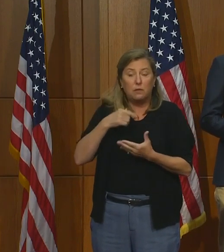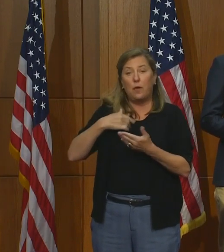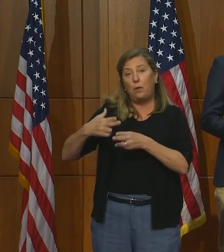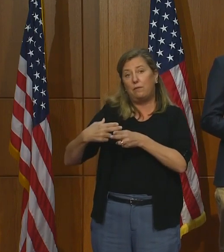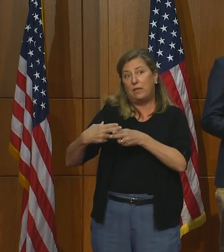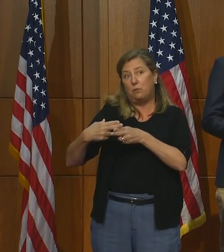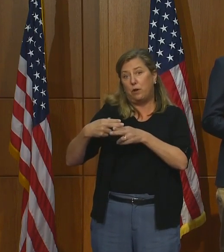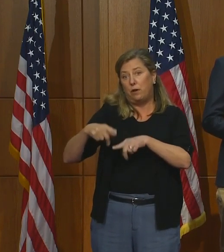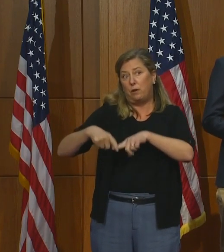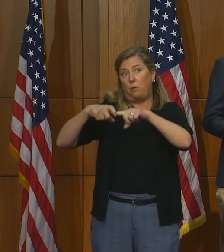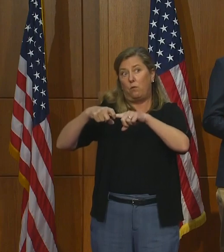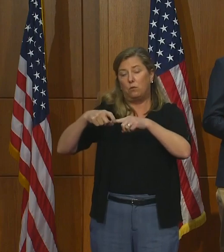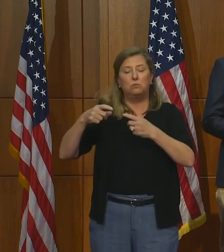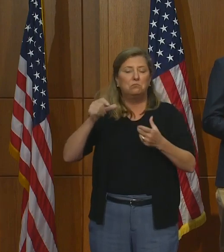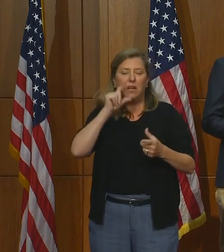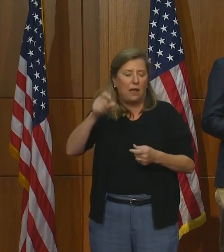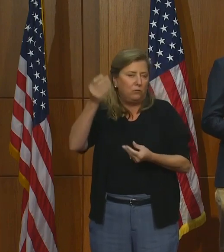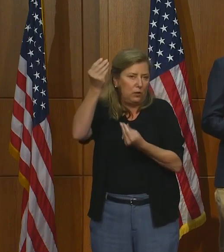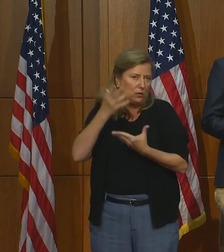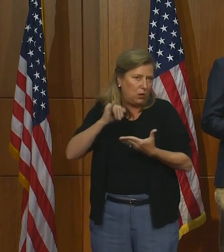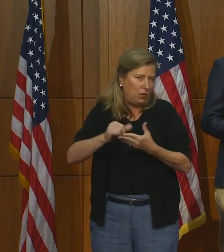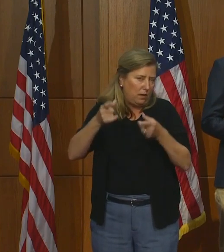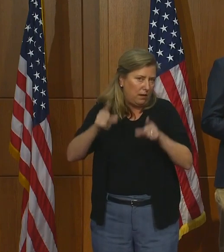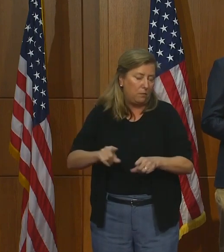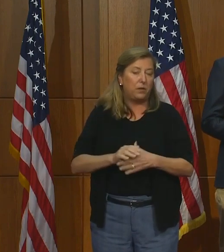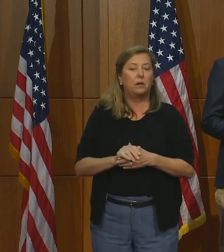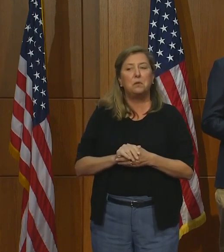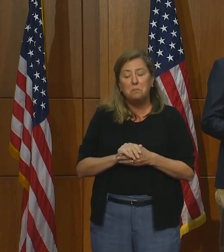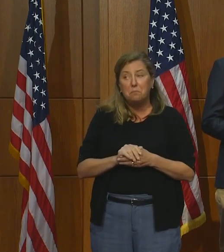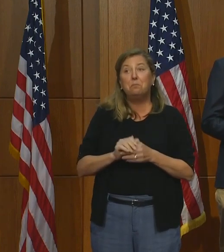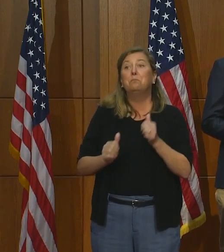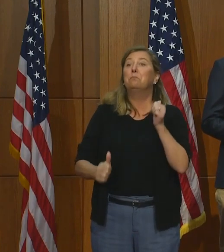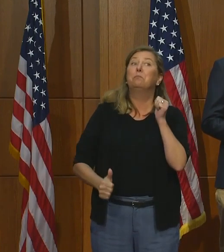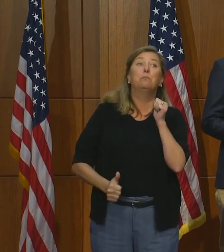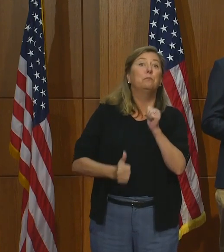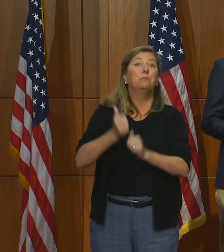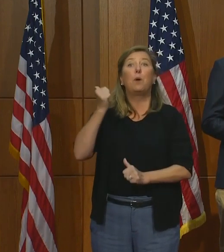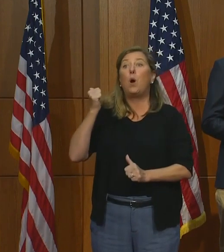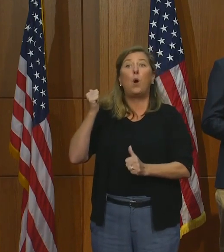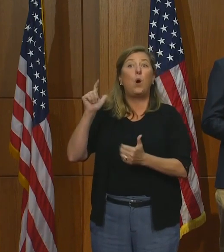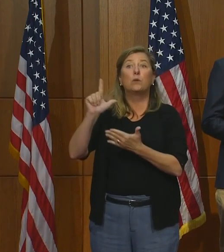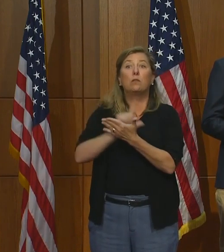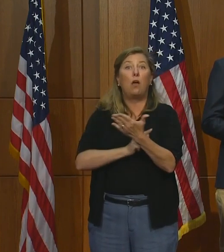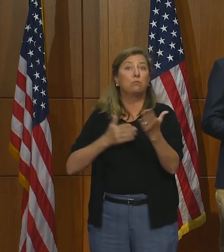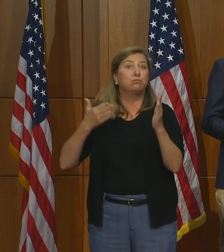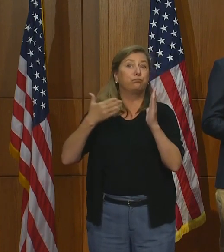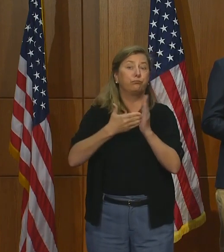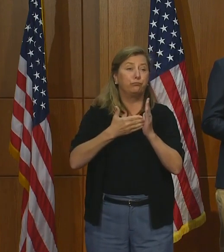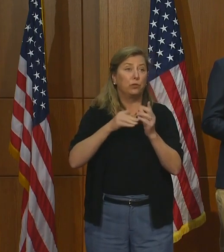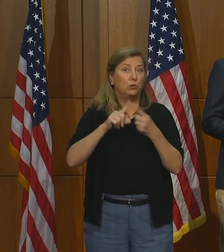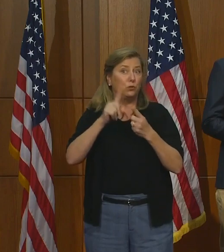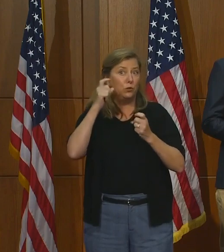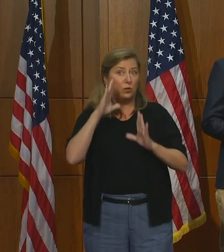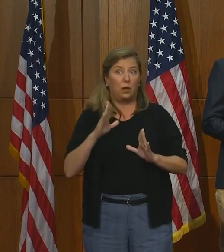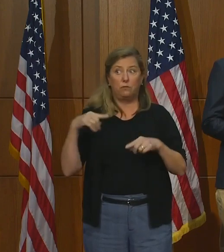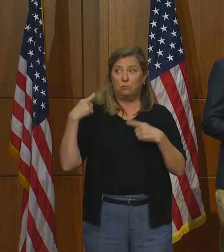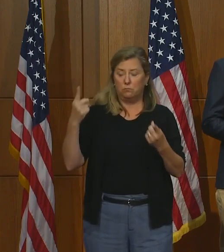RESPONDING PARTY RECEIVED A NOTICE OF A TEMPORARY RESTRAINING ORDER HEARING I WILL SAY THAT ON THE MAJORITY